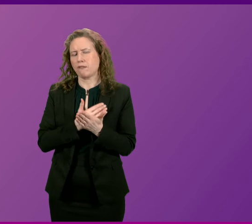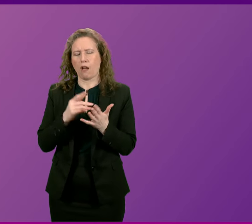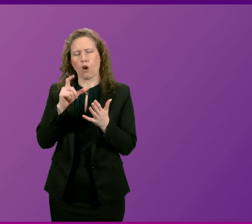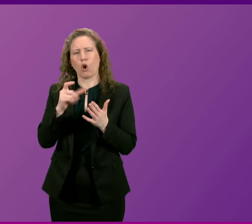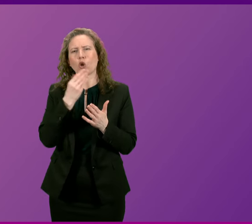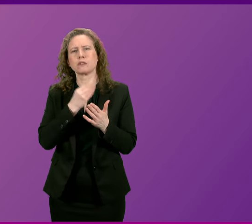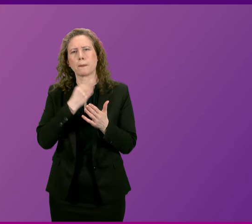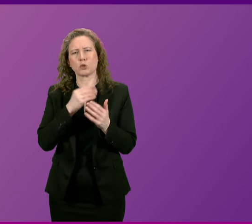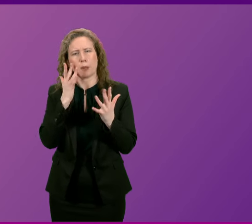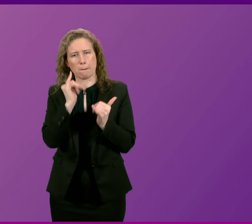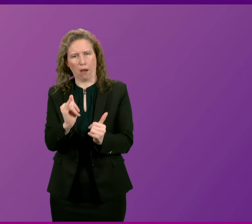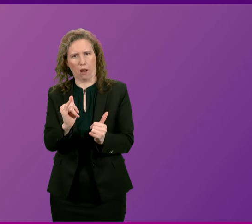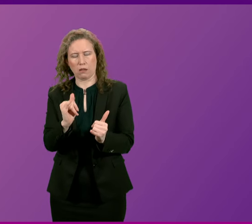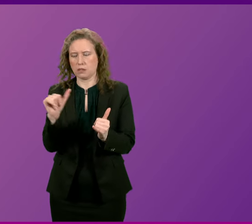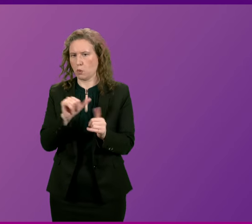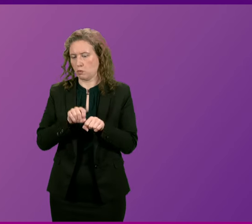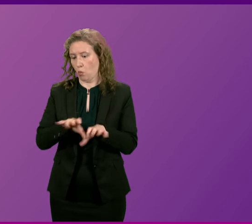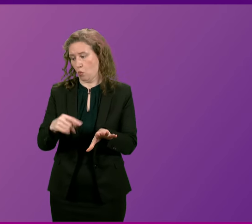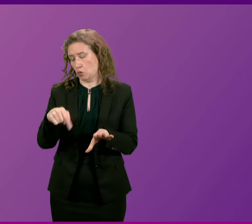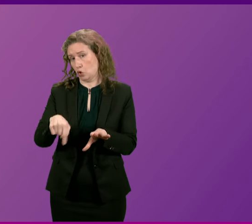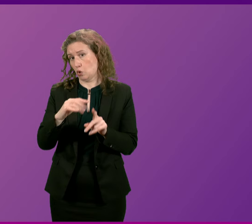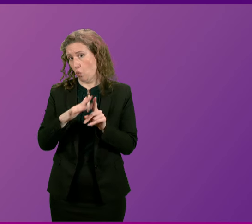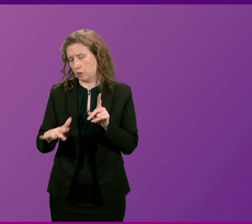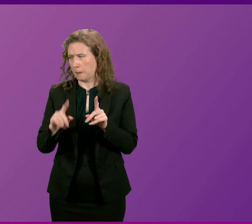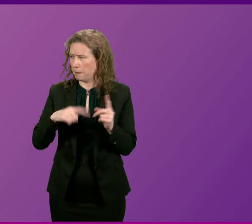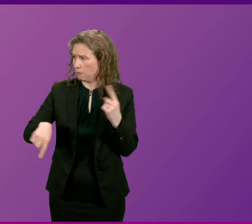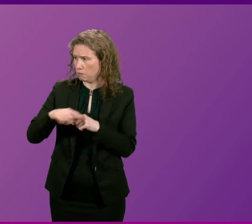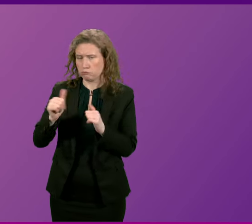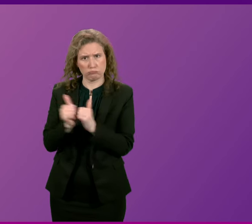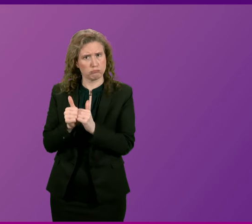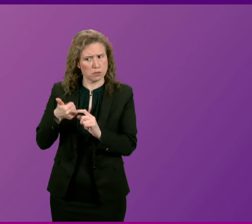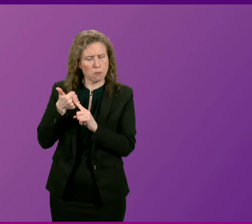Glasgow by early autumn. Across the chamber, there is widespread support for such facilities as just